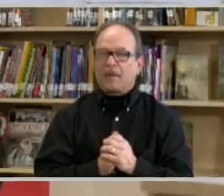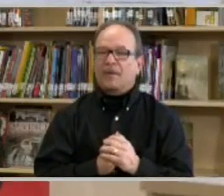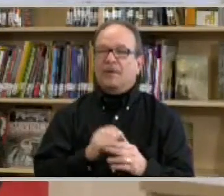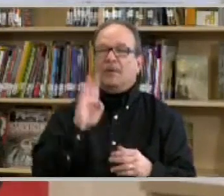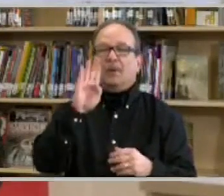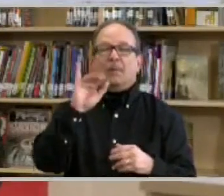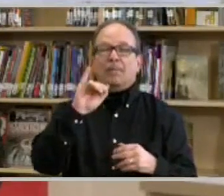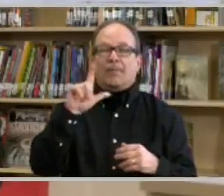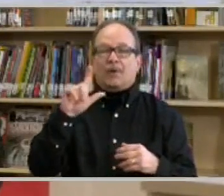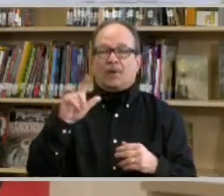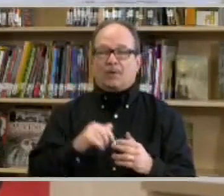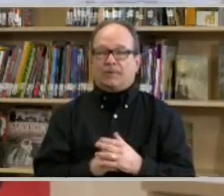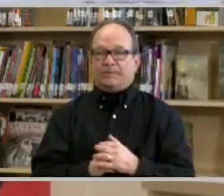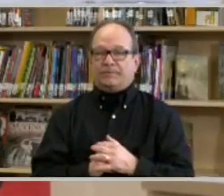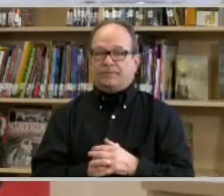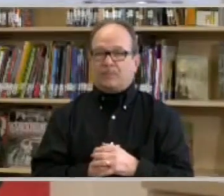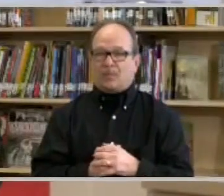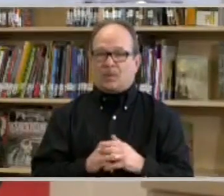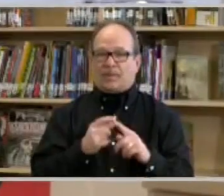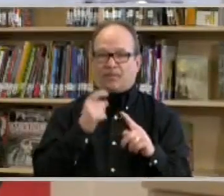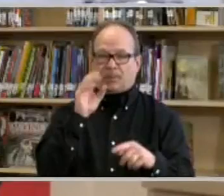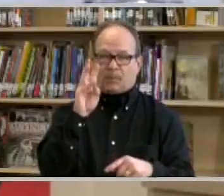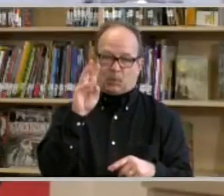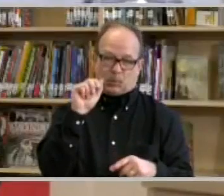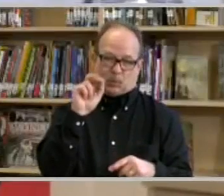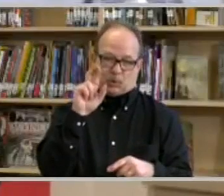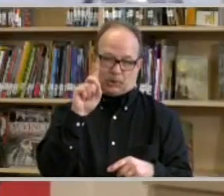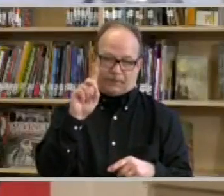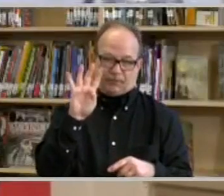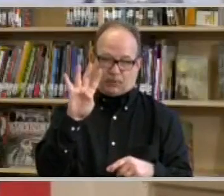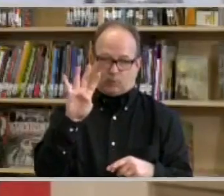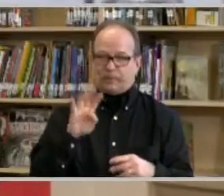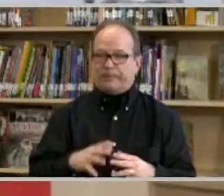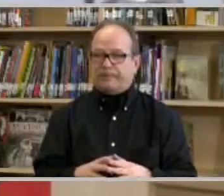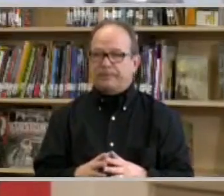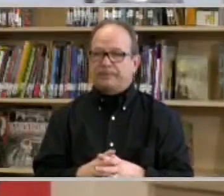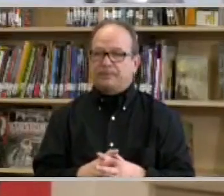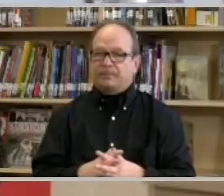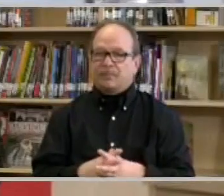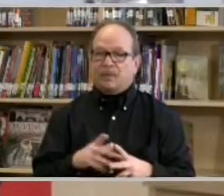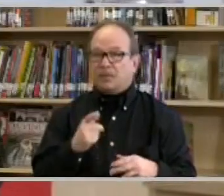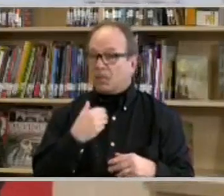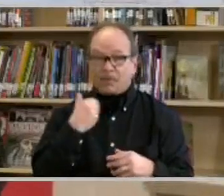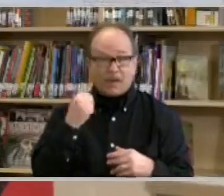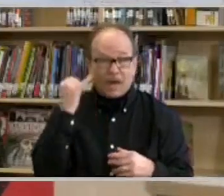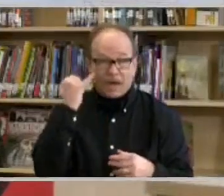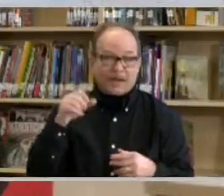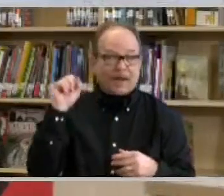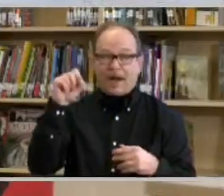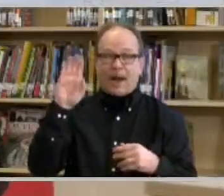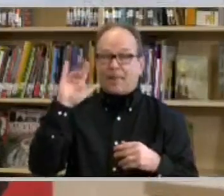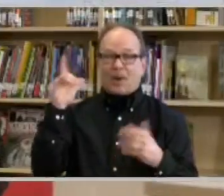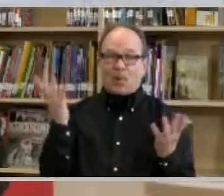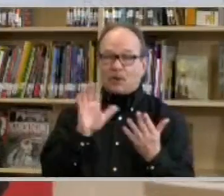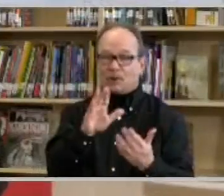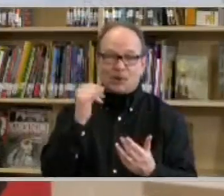SURE. BILL FROM WARD 4 IS ON THE LINE AND HE HAS SOME IDEAS.